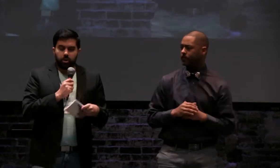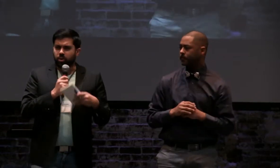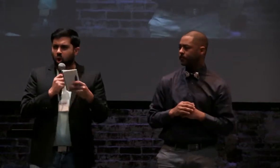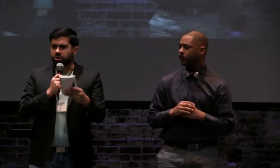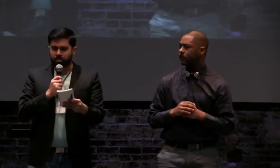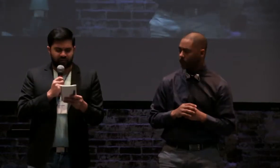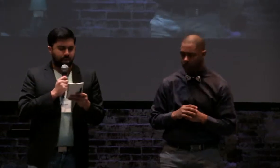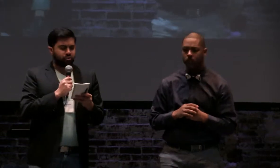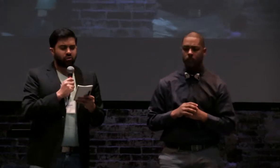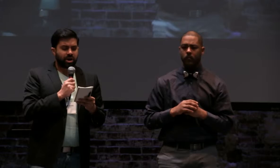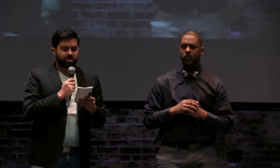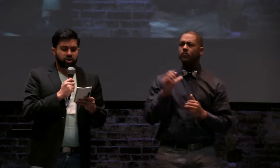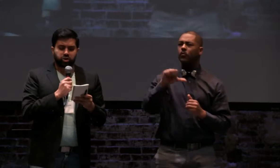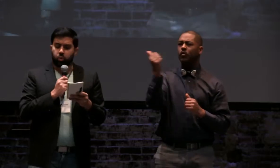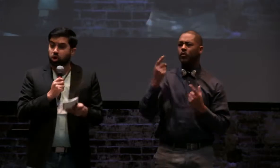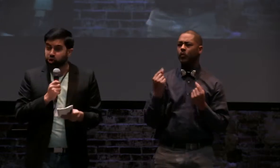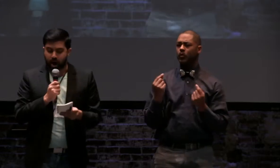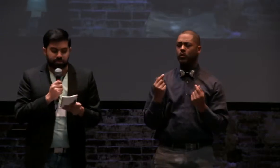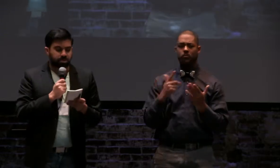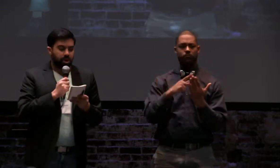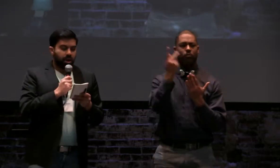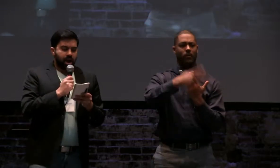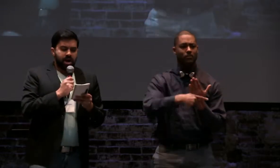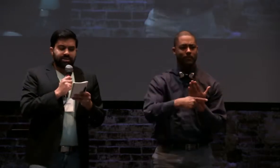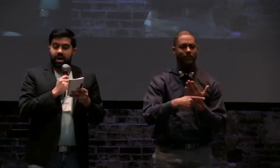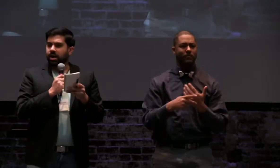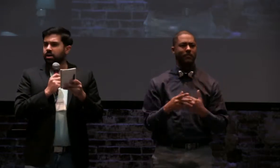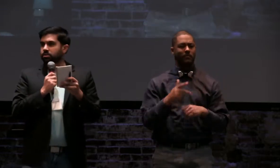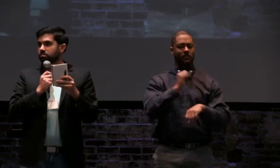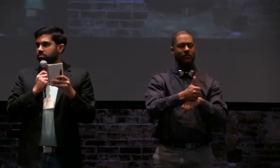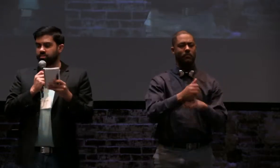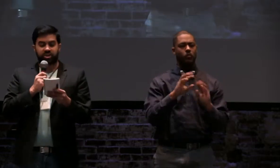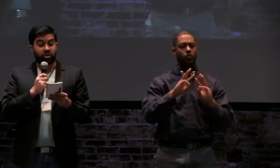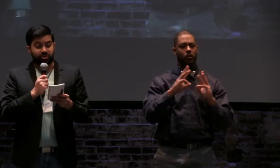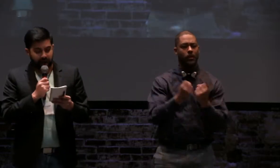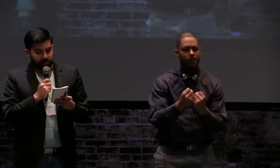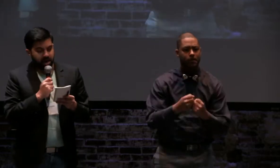We could provide workshops, theater database,